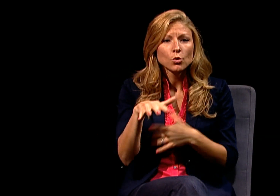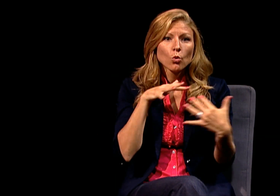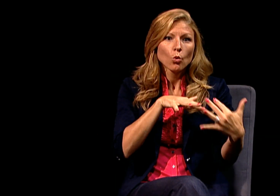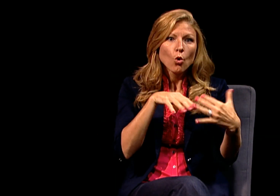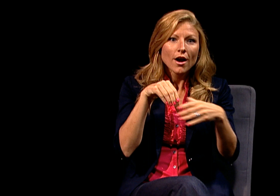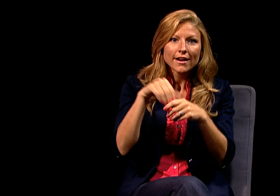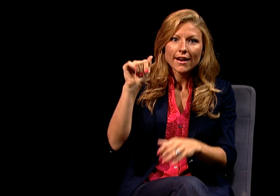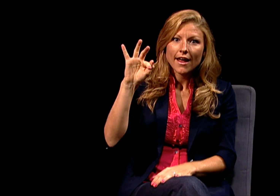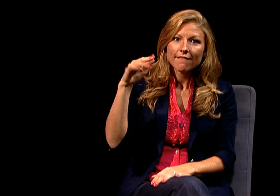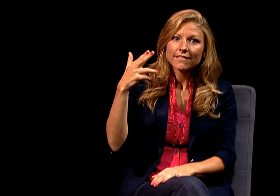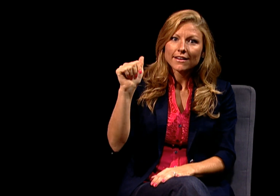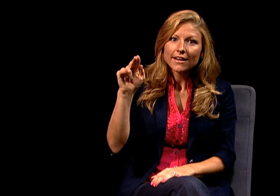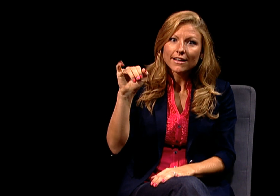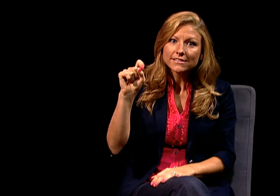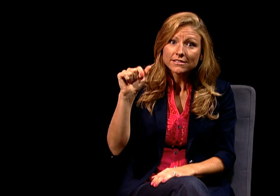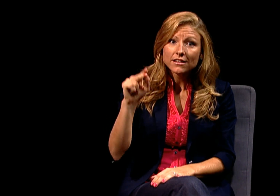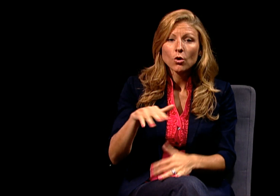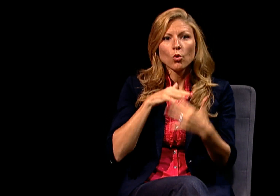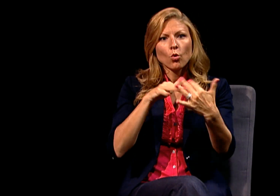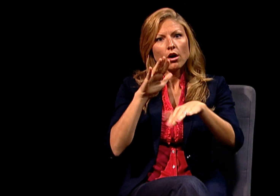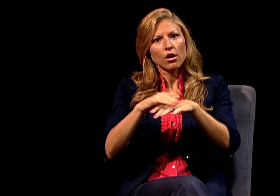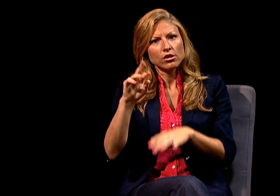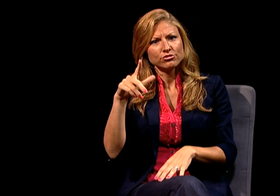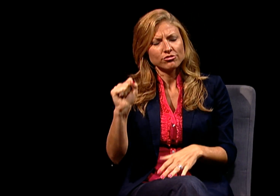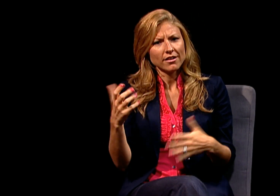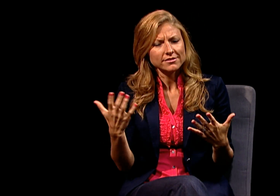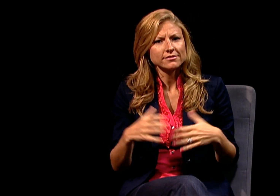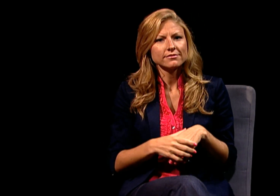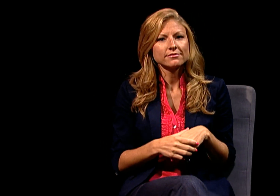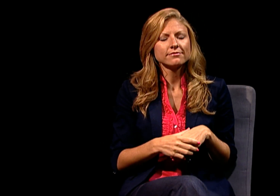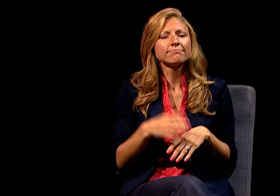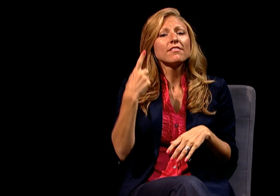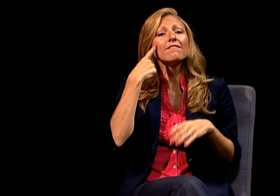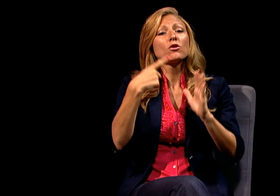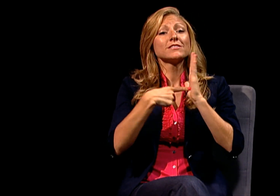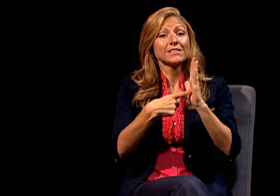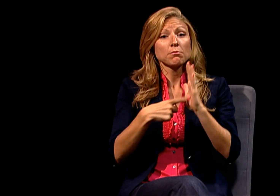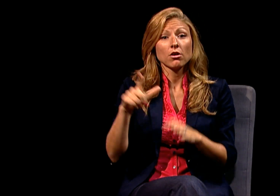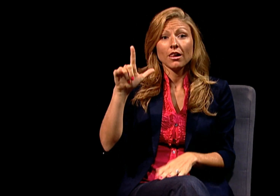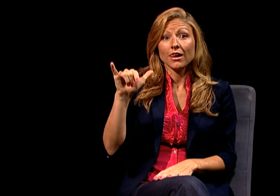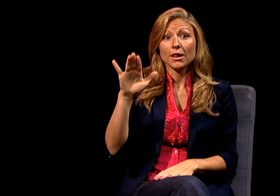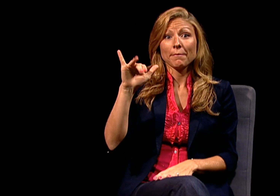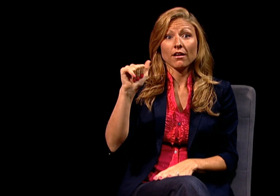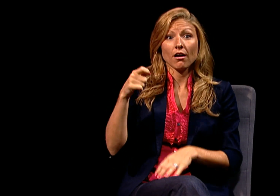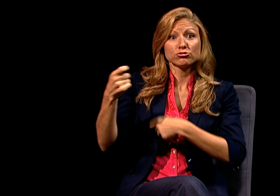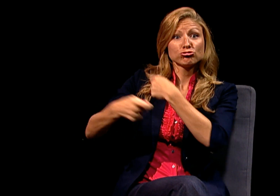HUGE DEFICITS, BAILOUTS? WAR IN AFGHANISTAN? WAR ON DRUGS?